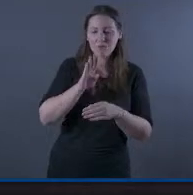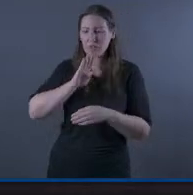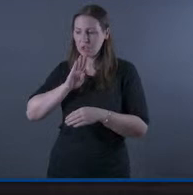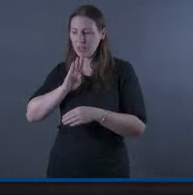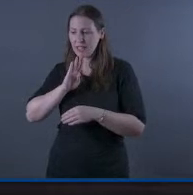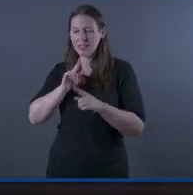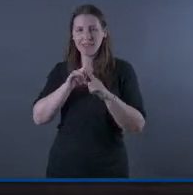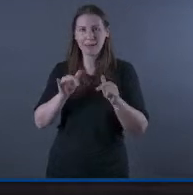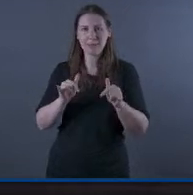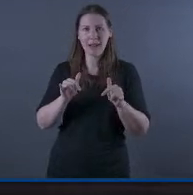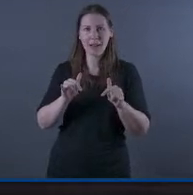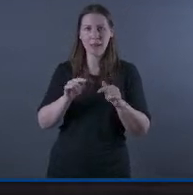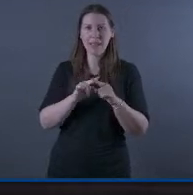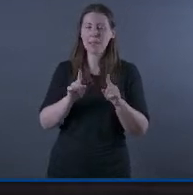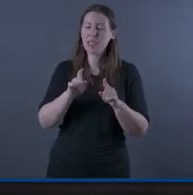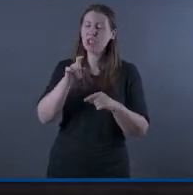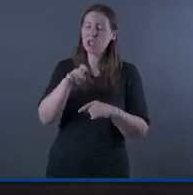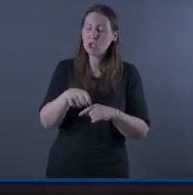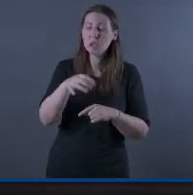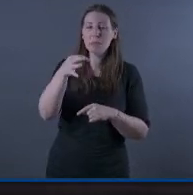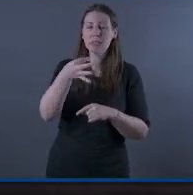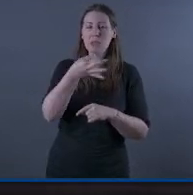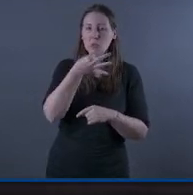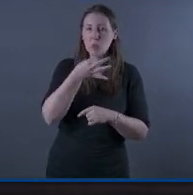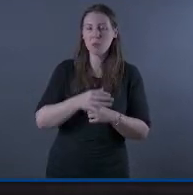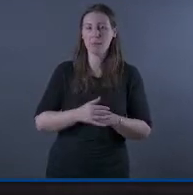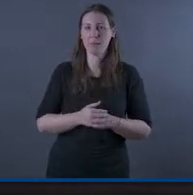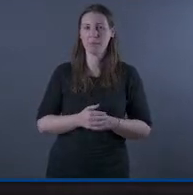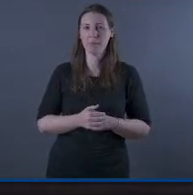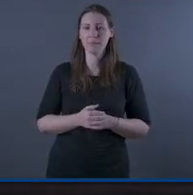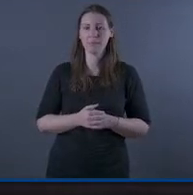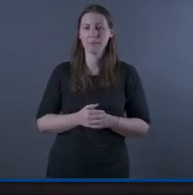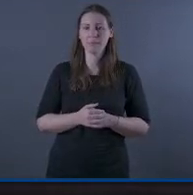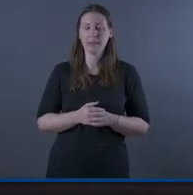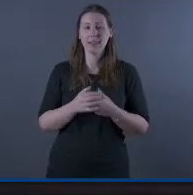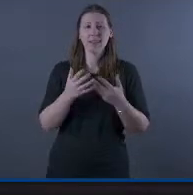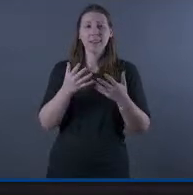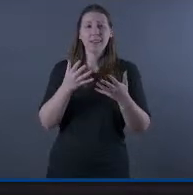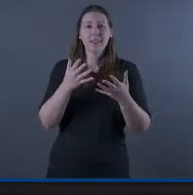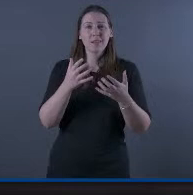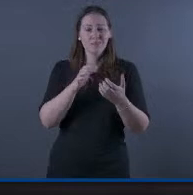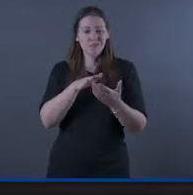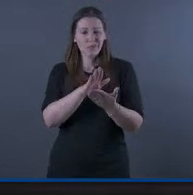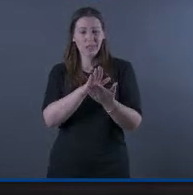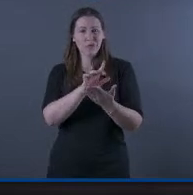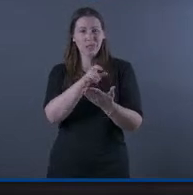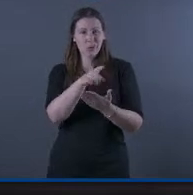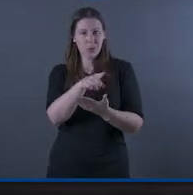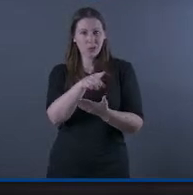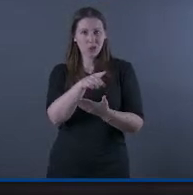I want to address some question and I'd welcome any of the other panelists to pop up